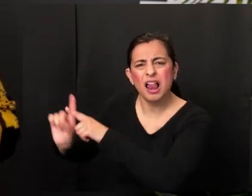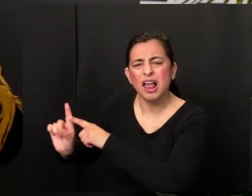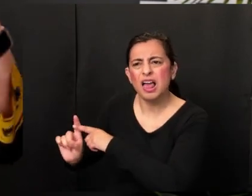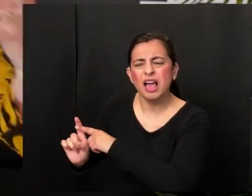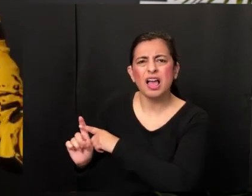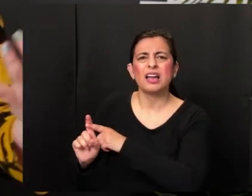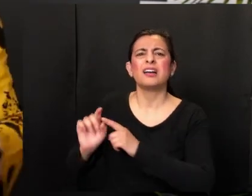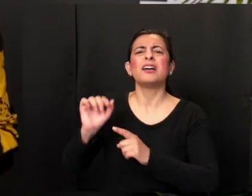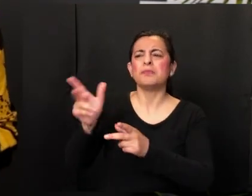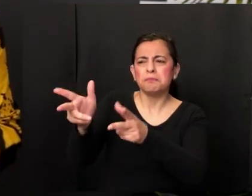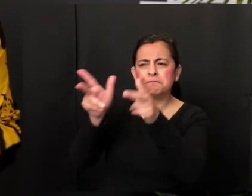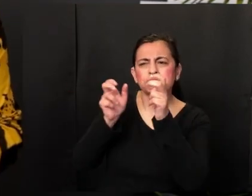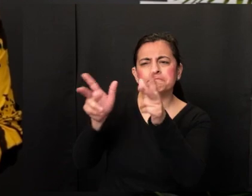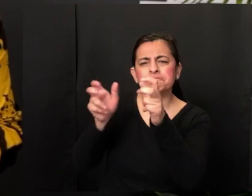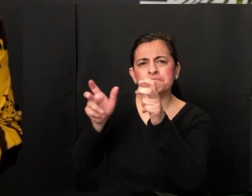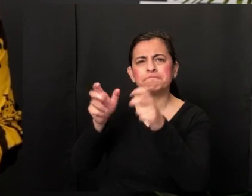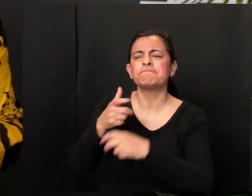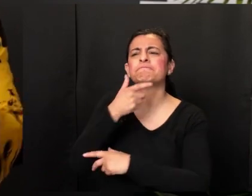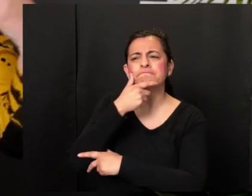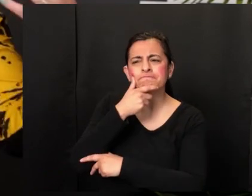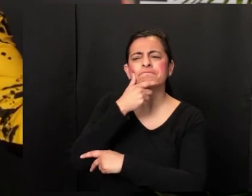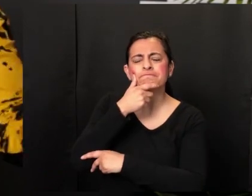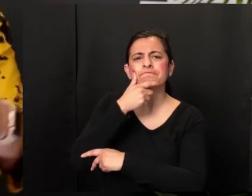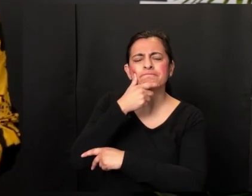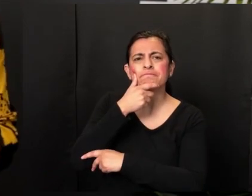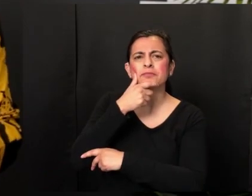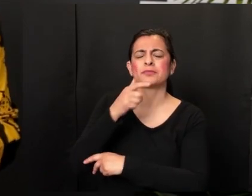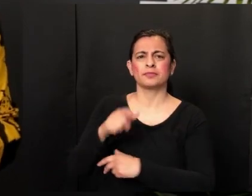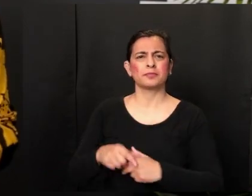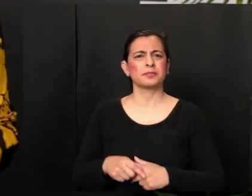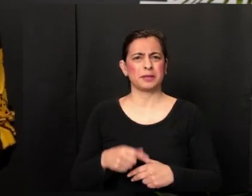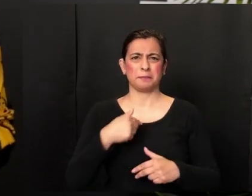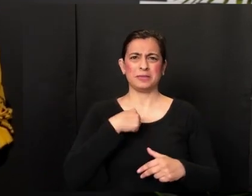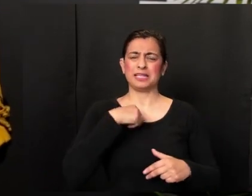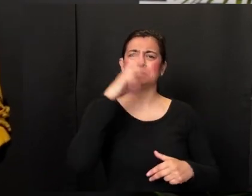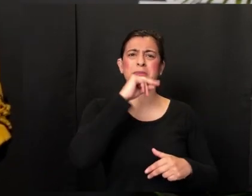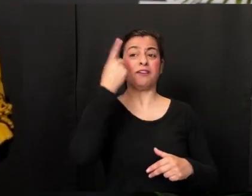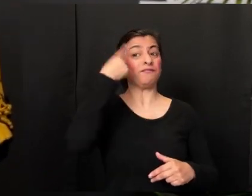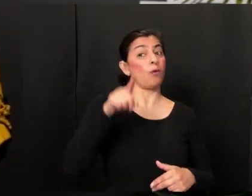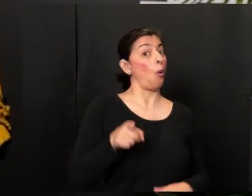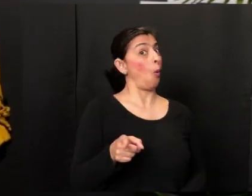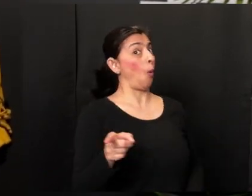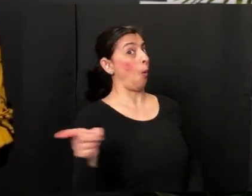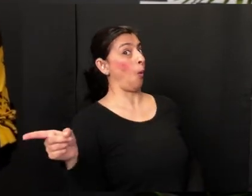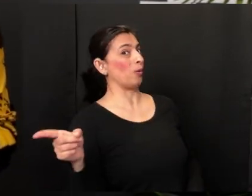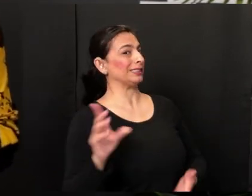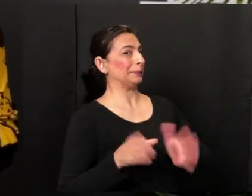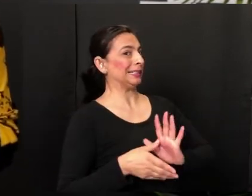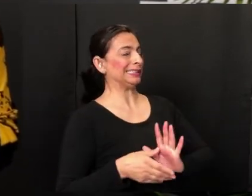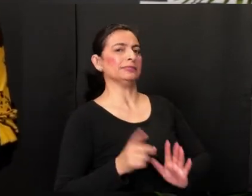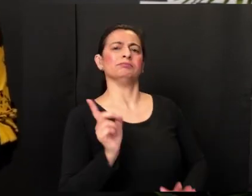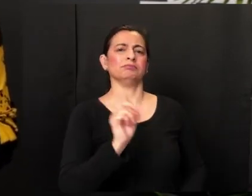don’t speak for the disability community or the disabled community, but speak with people with disabilities.